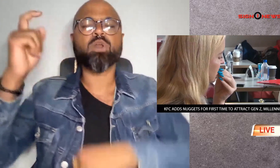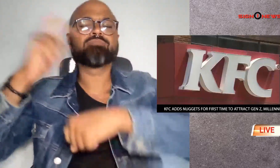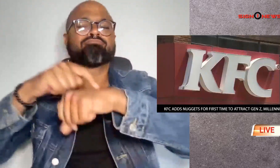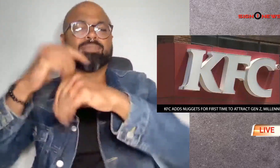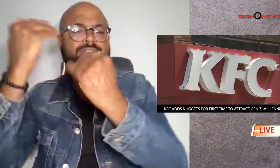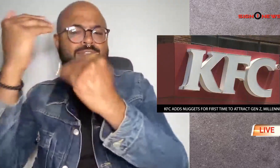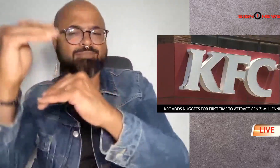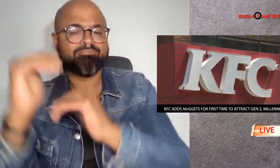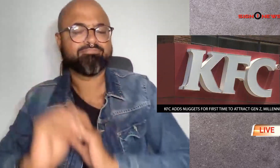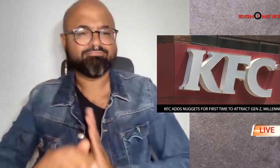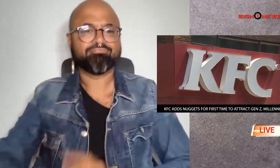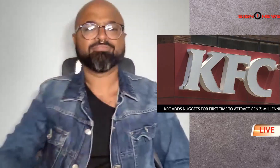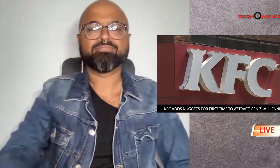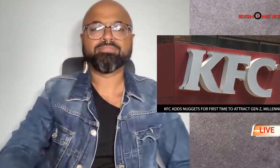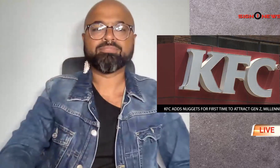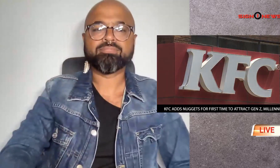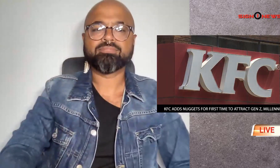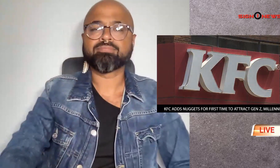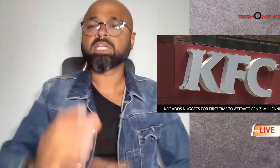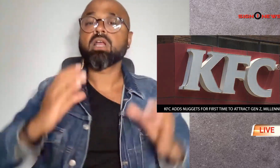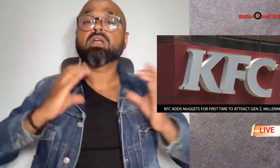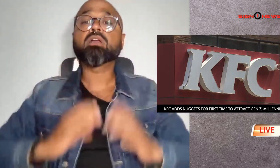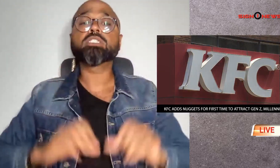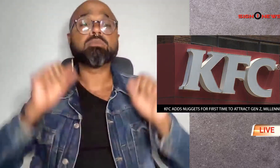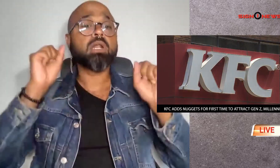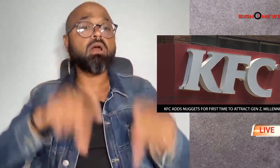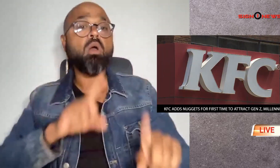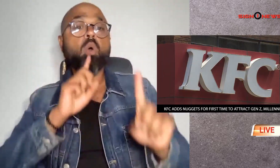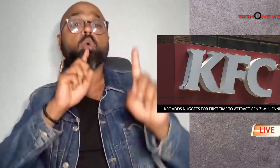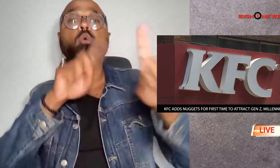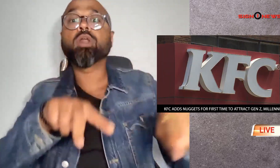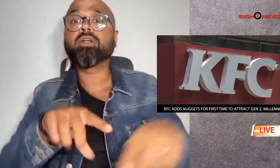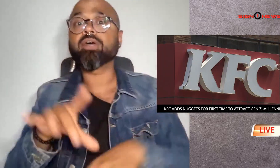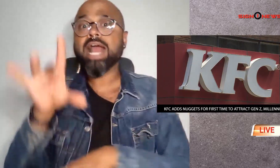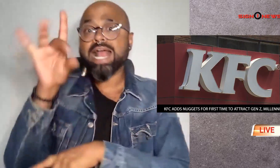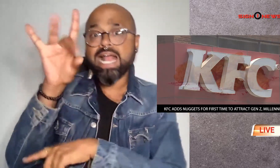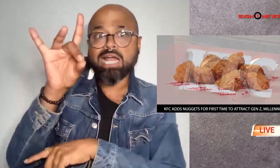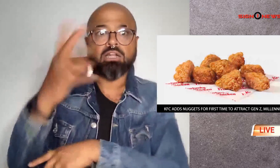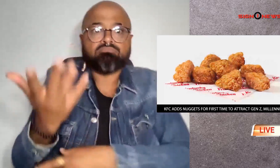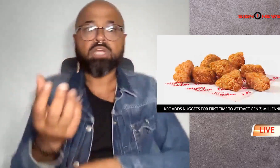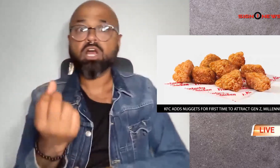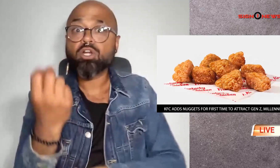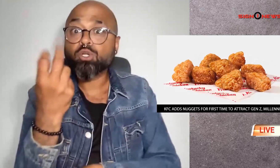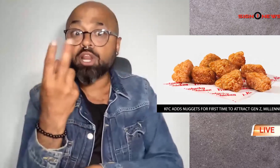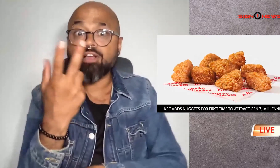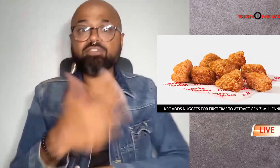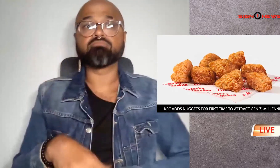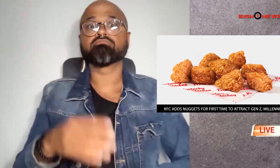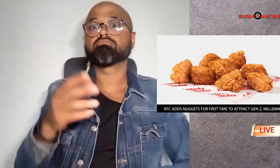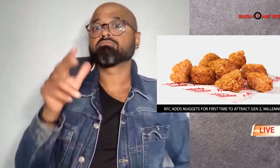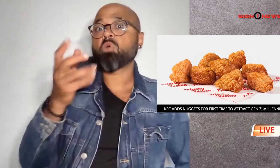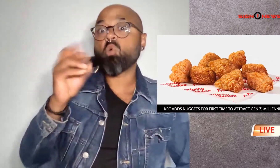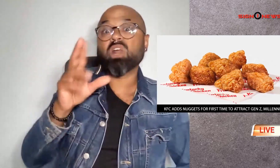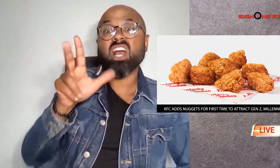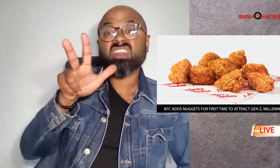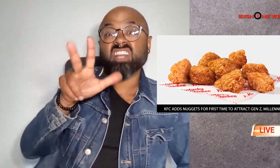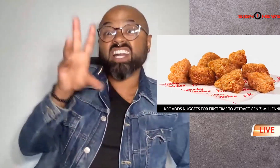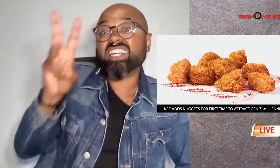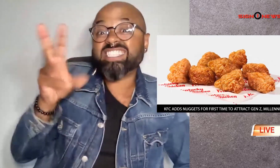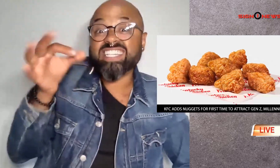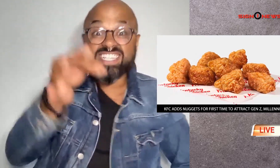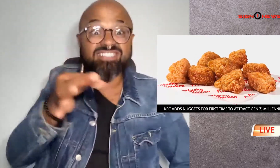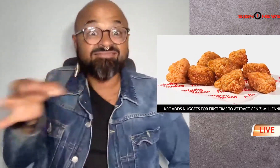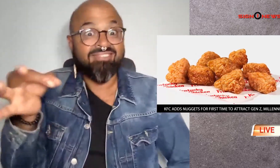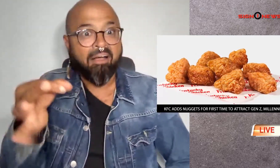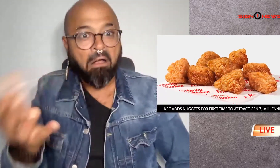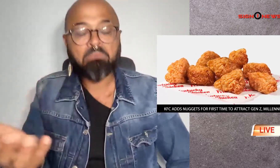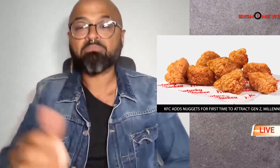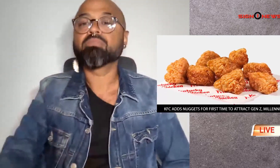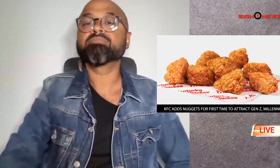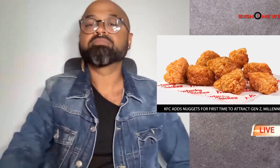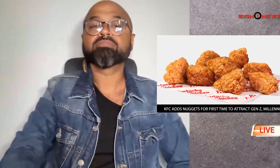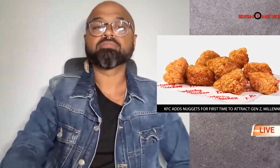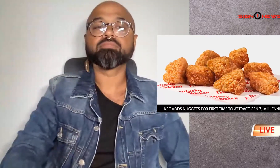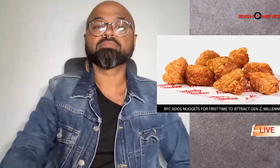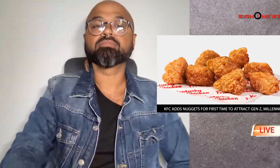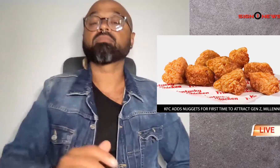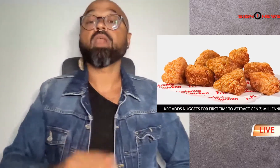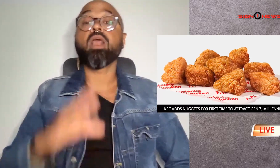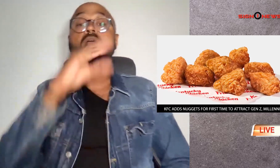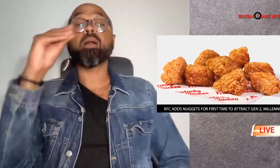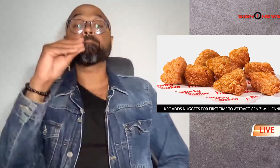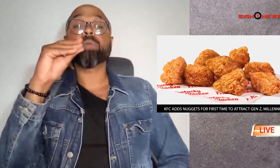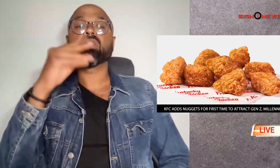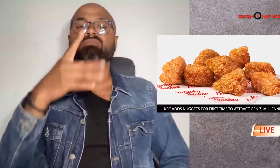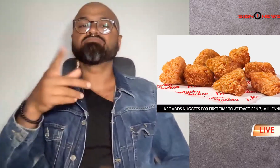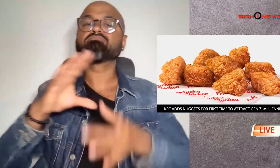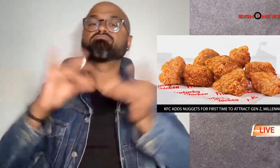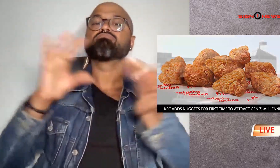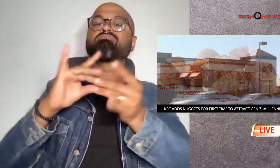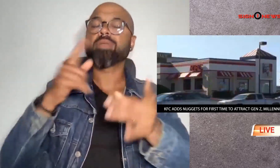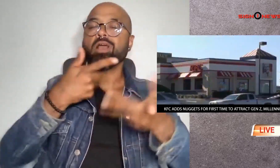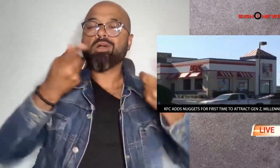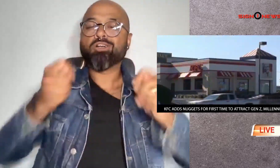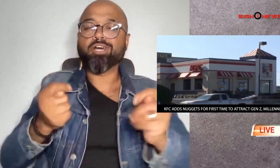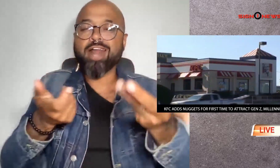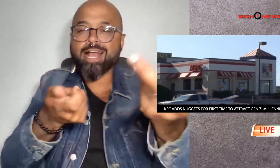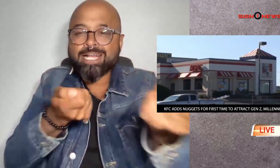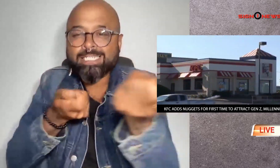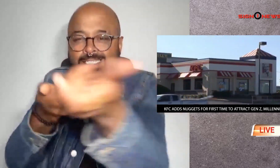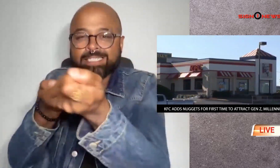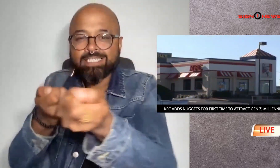for a limited time customers can order 8 12 or 36 pieces company officials say they're